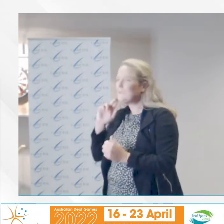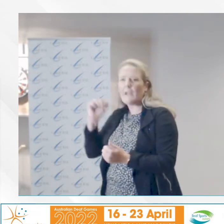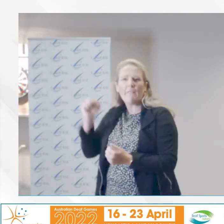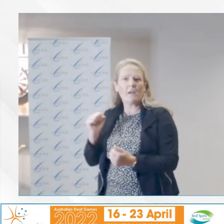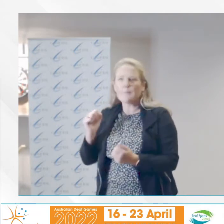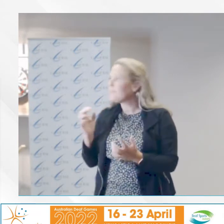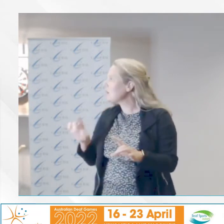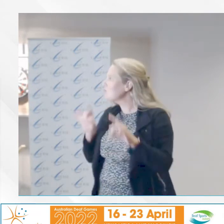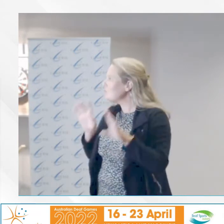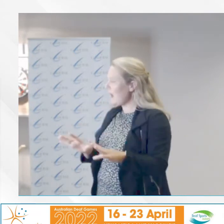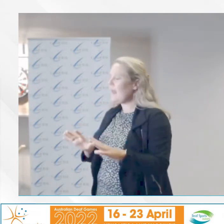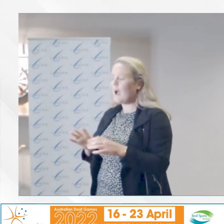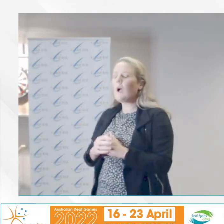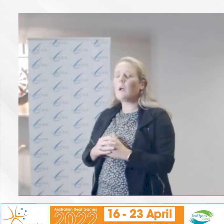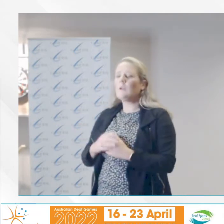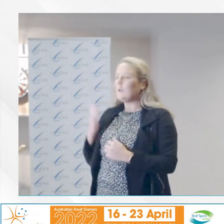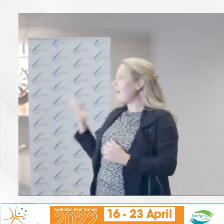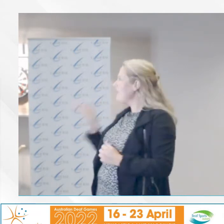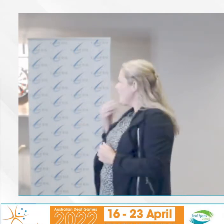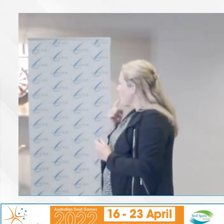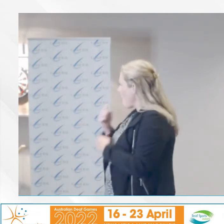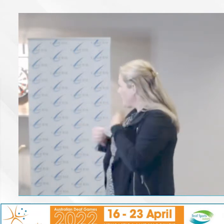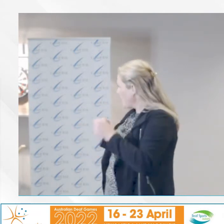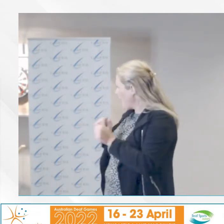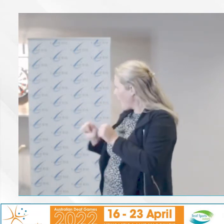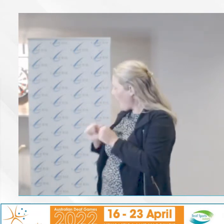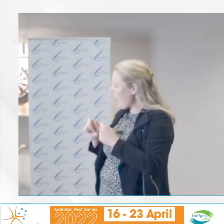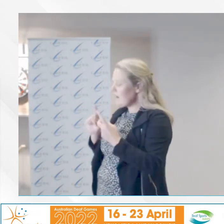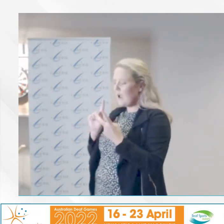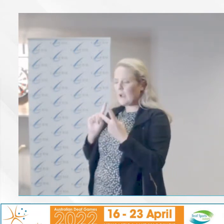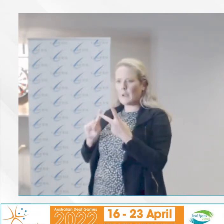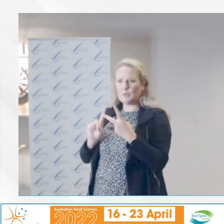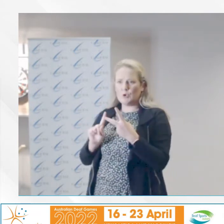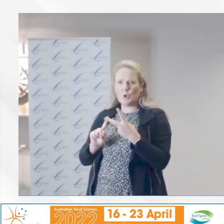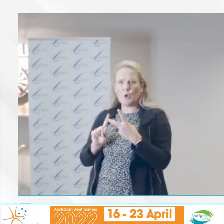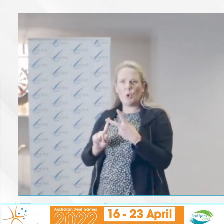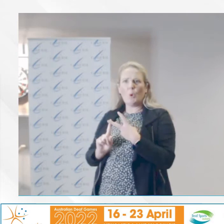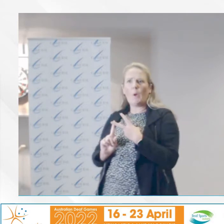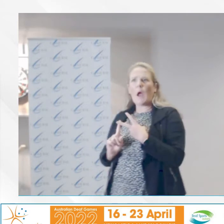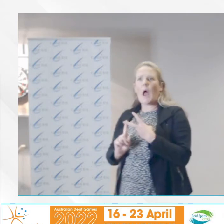is that new south wales support or new south wales something but we